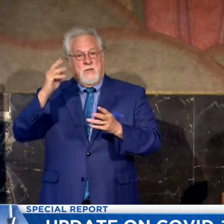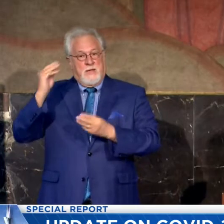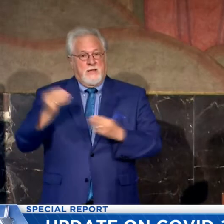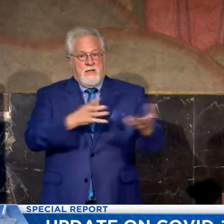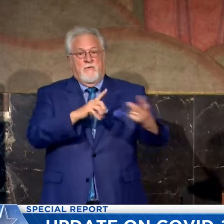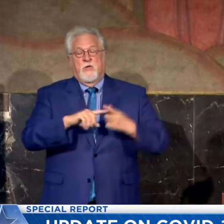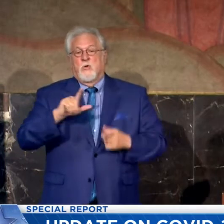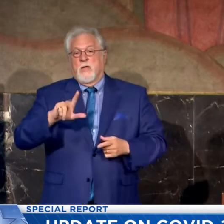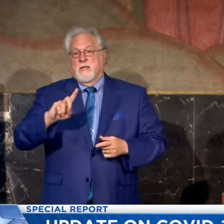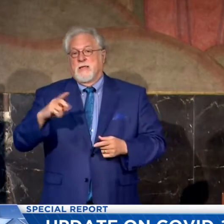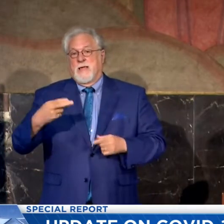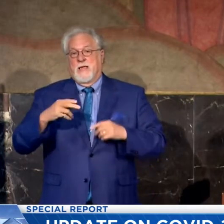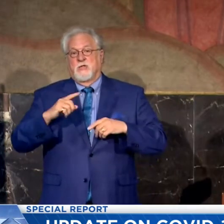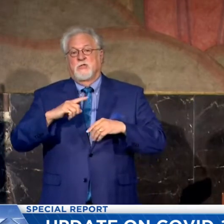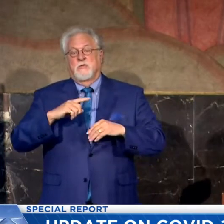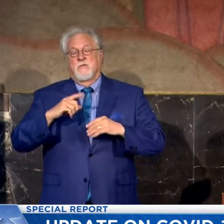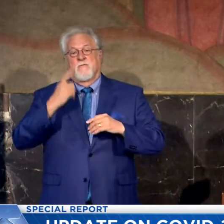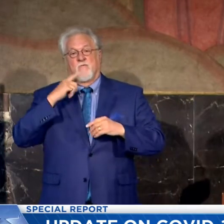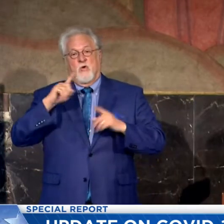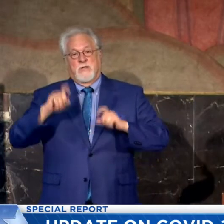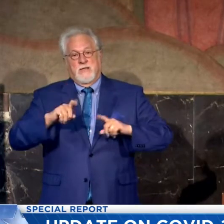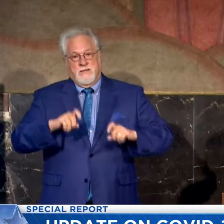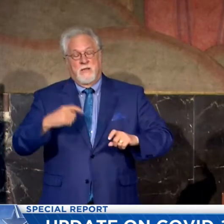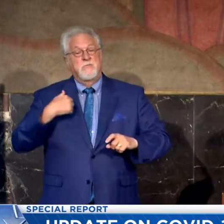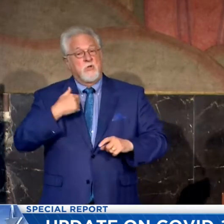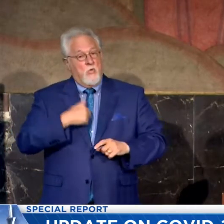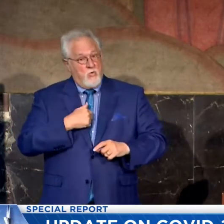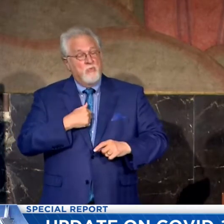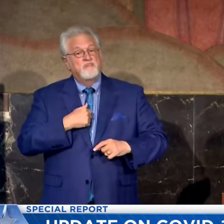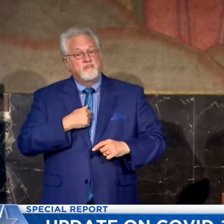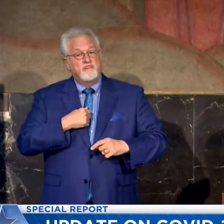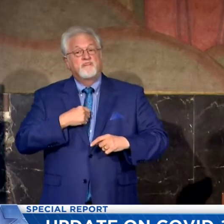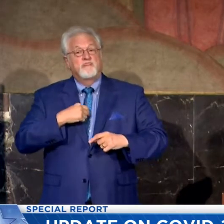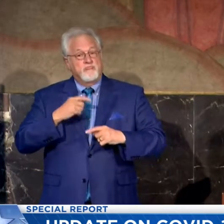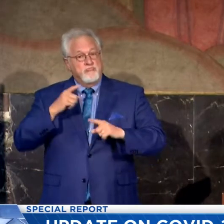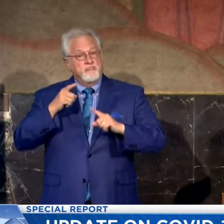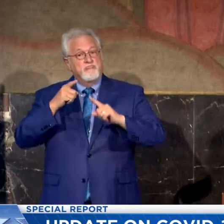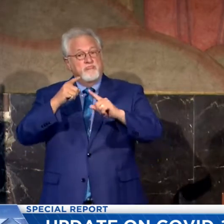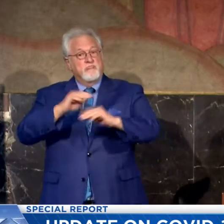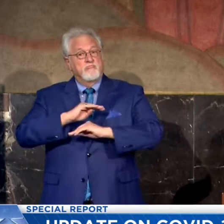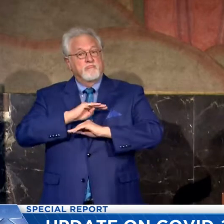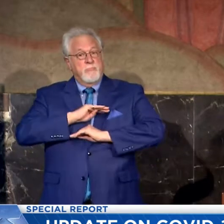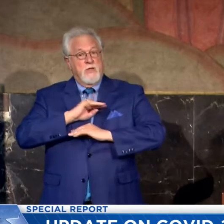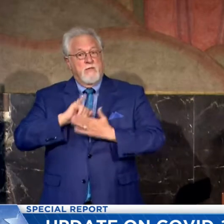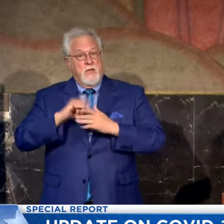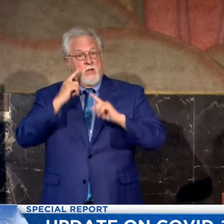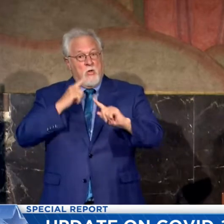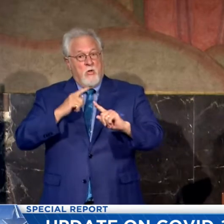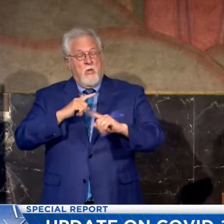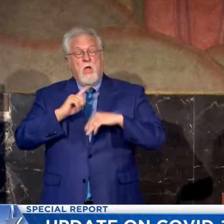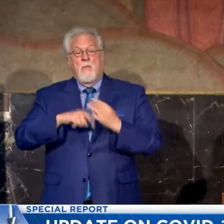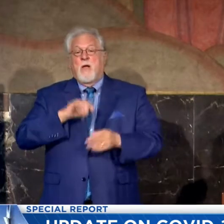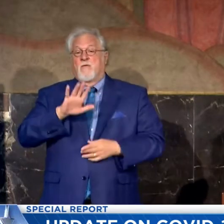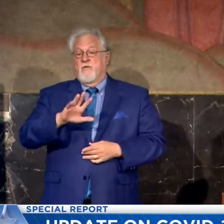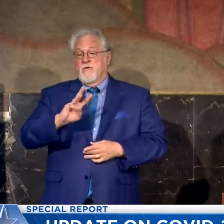MONTH OF MAY. THOSE ARE THE REPORTS GIVEN TO